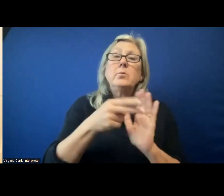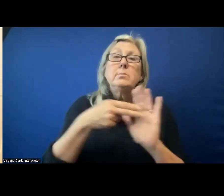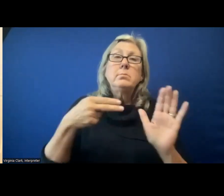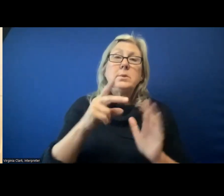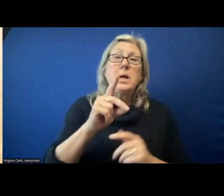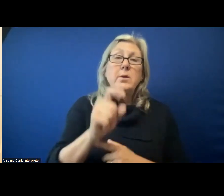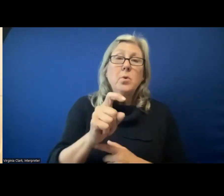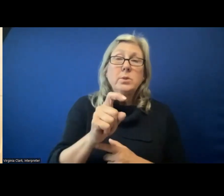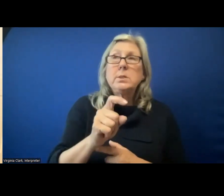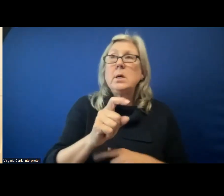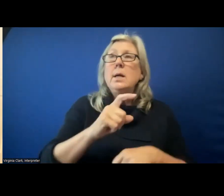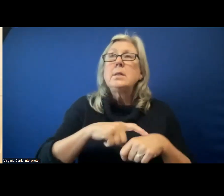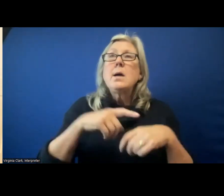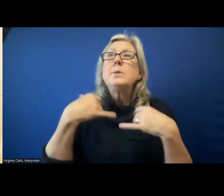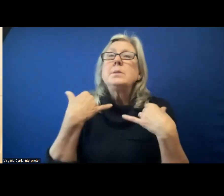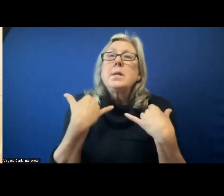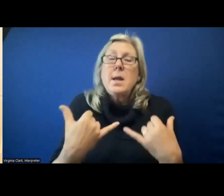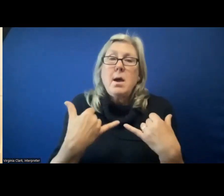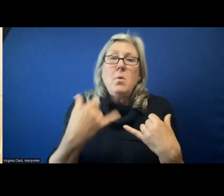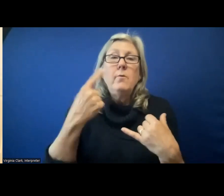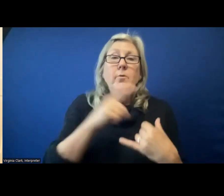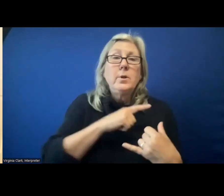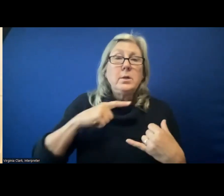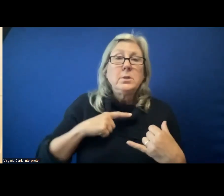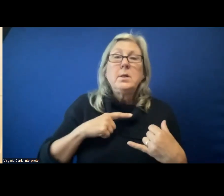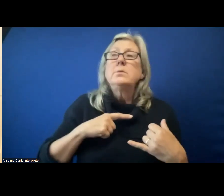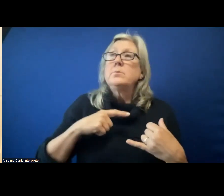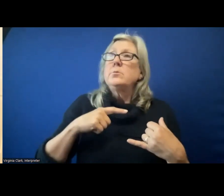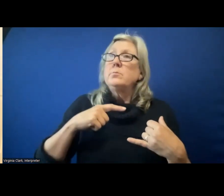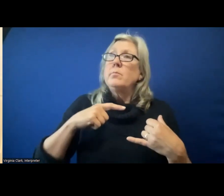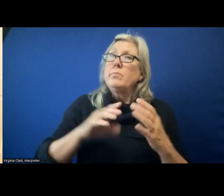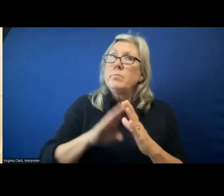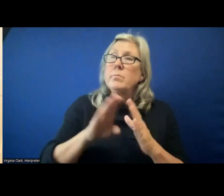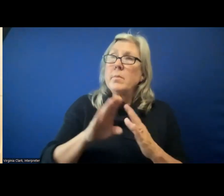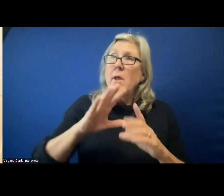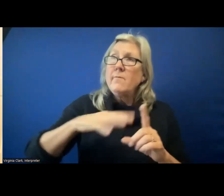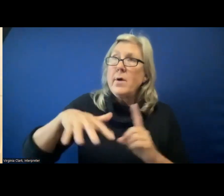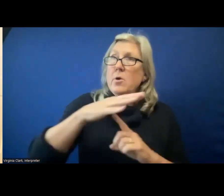The time is now for the legislature to create an environment that promotes inclusivity,